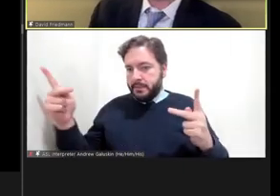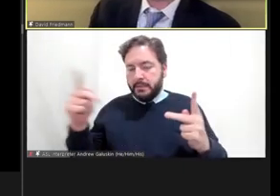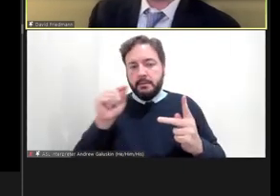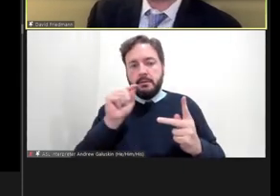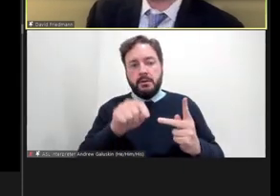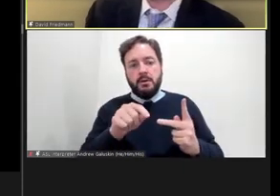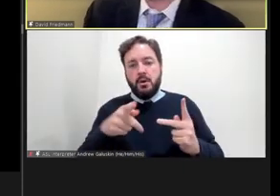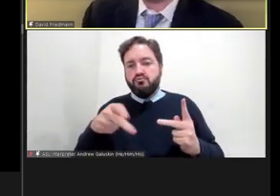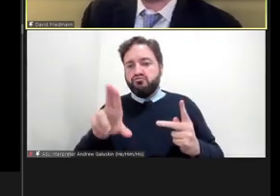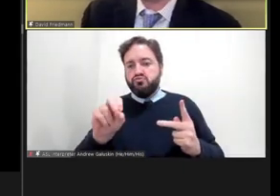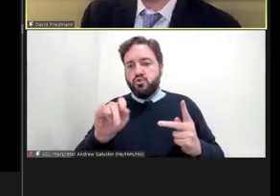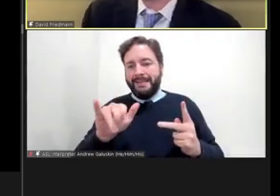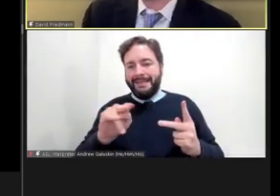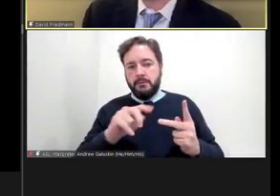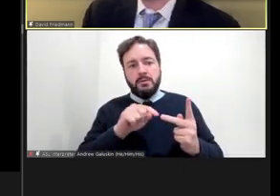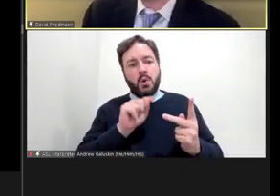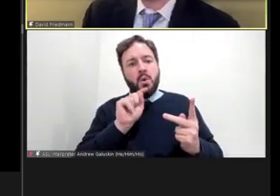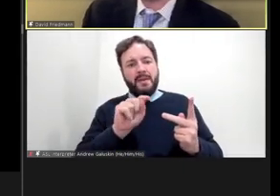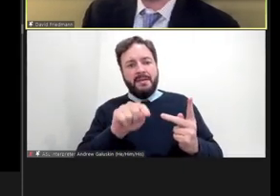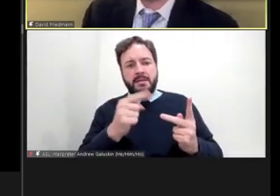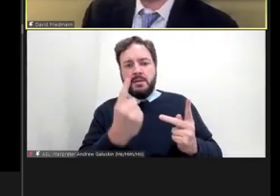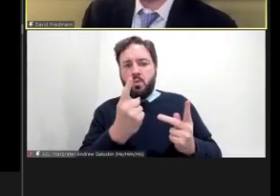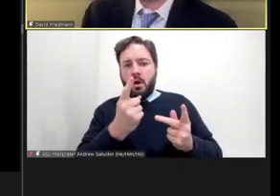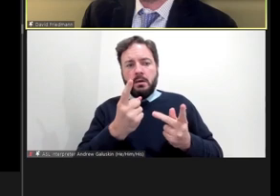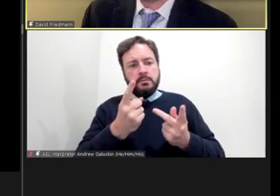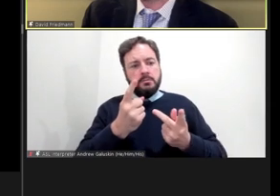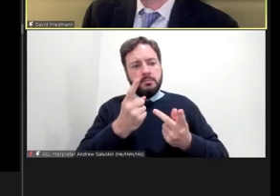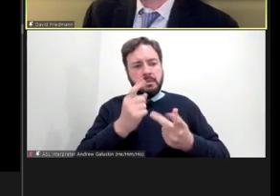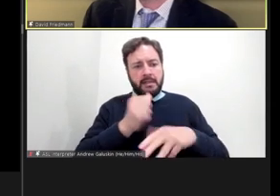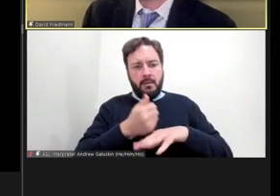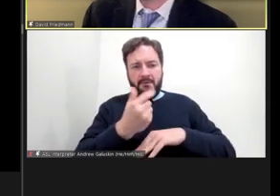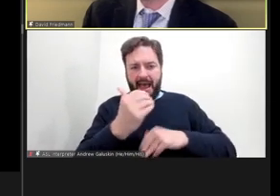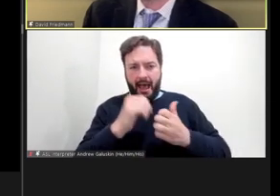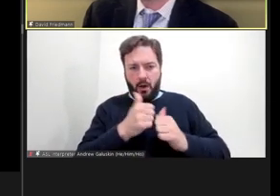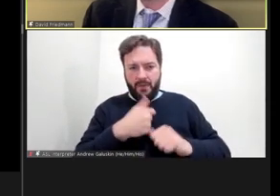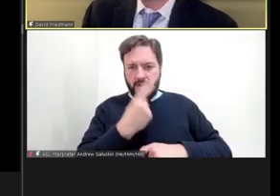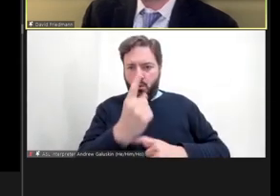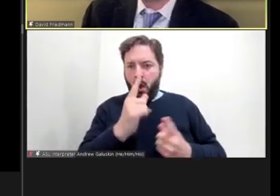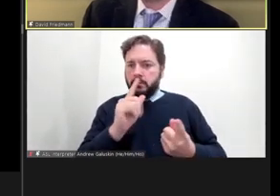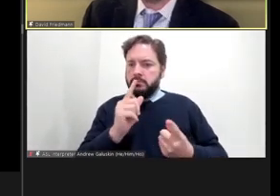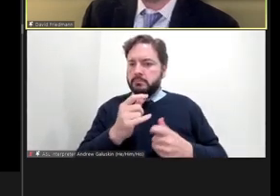some of the bases for how specific genetic mutation can lead to problems. In this case,